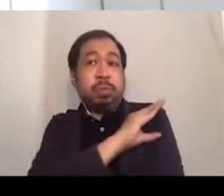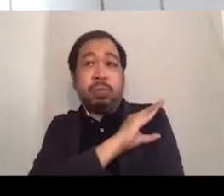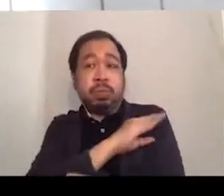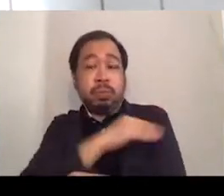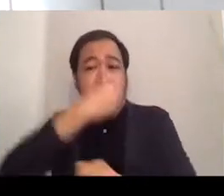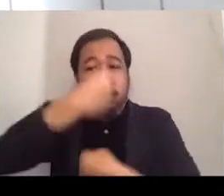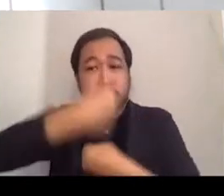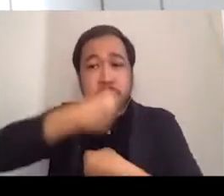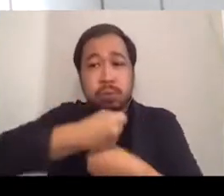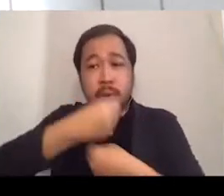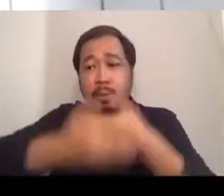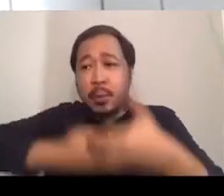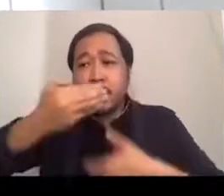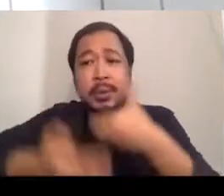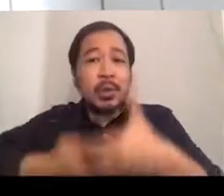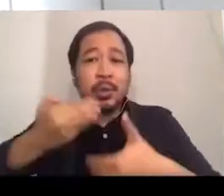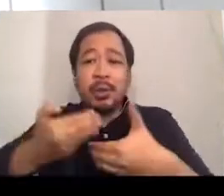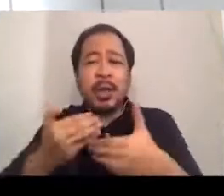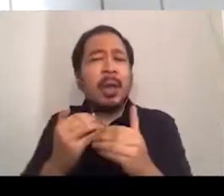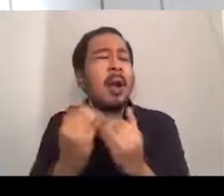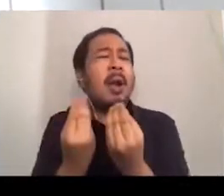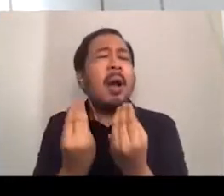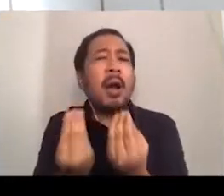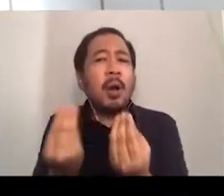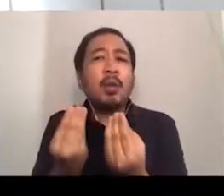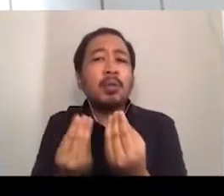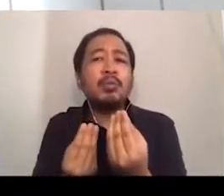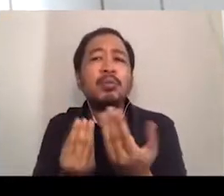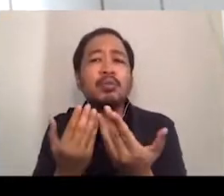So, given the pandemic's catastrophic impact on the economy worldwide,